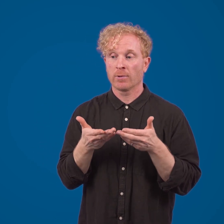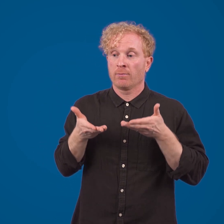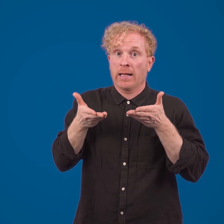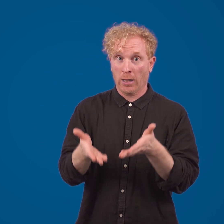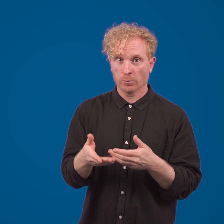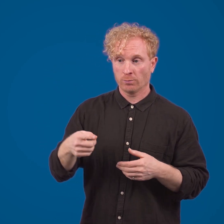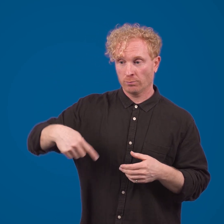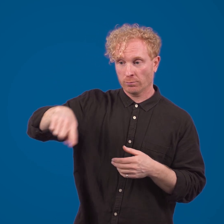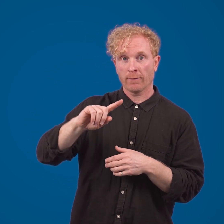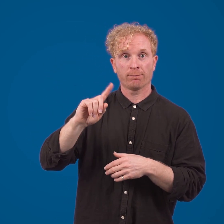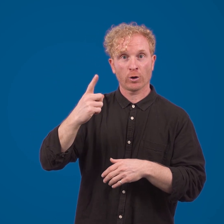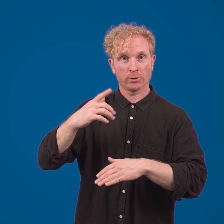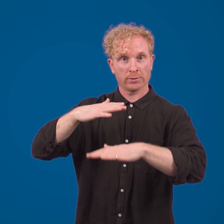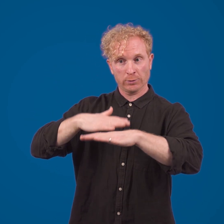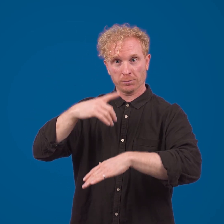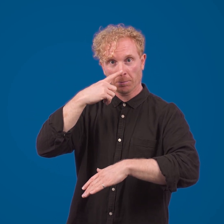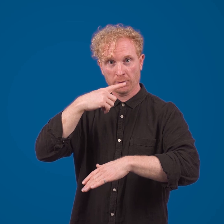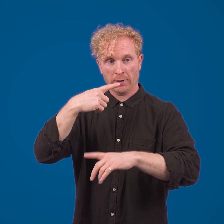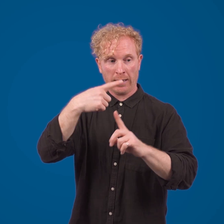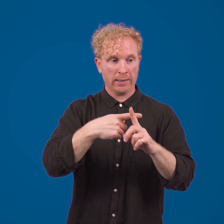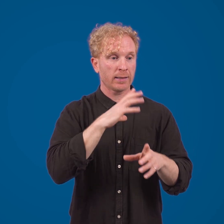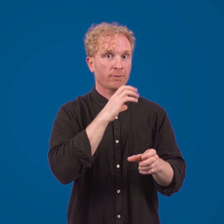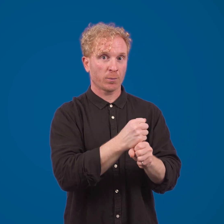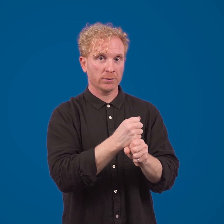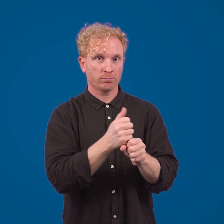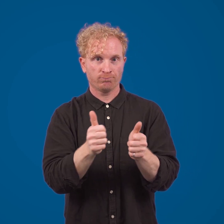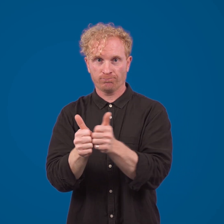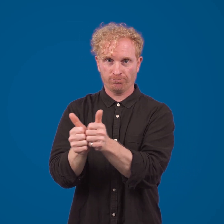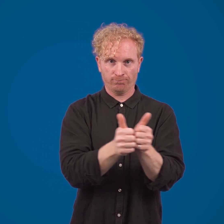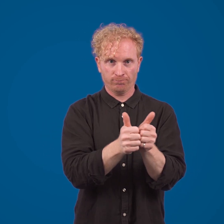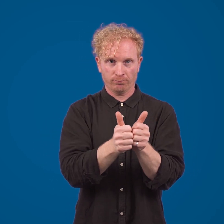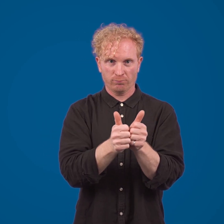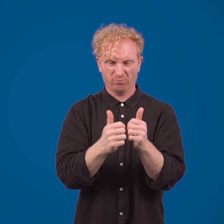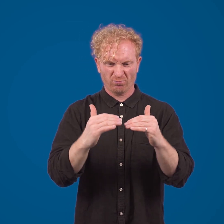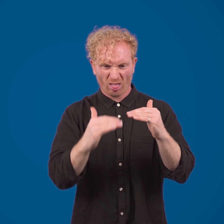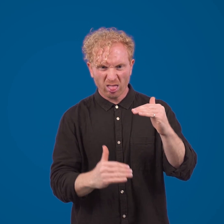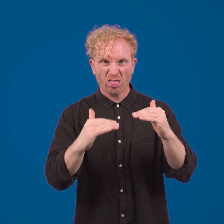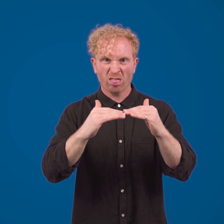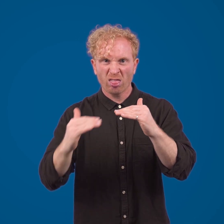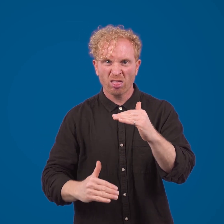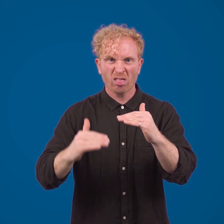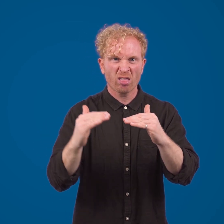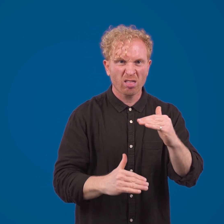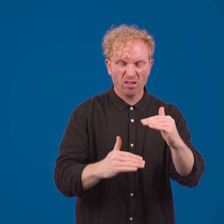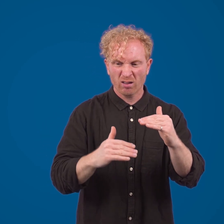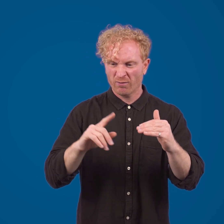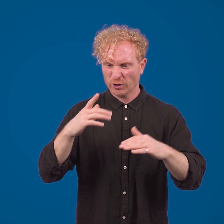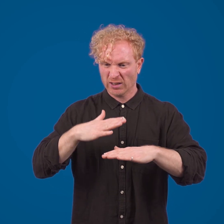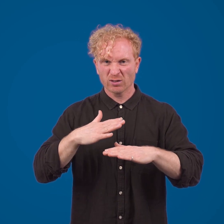First Nations people and governments to work together to overcome the inequality experienced